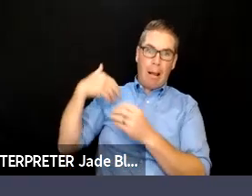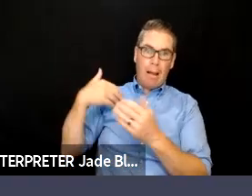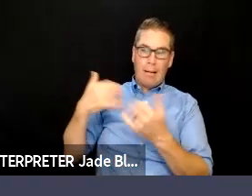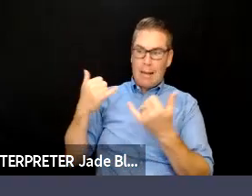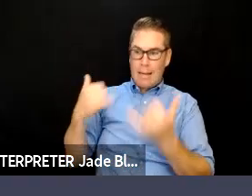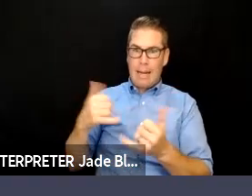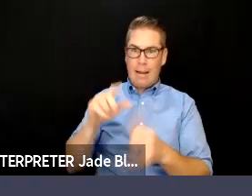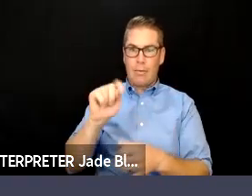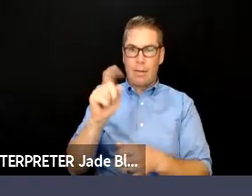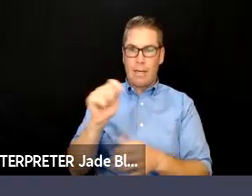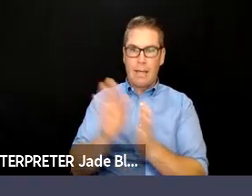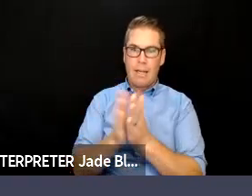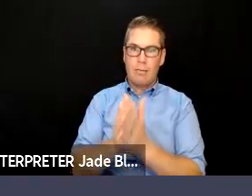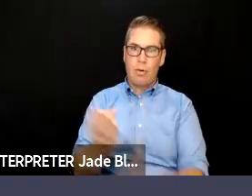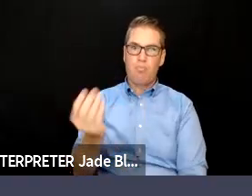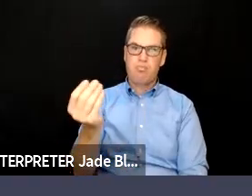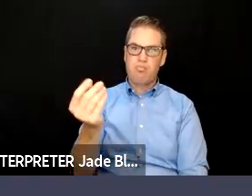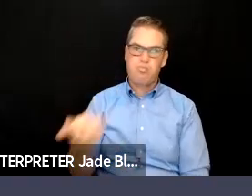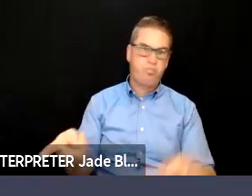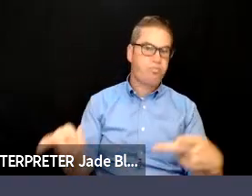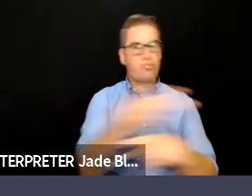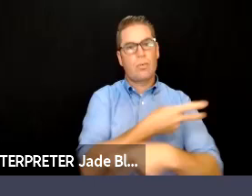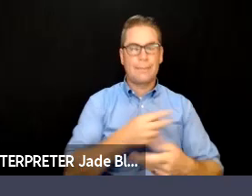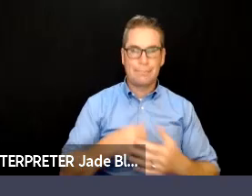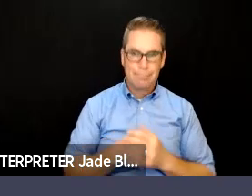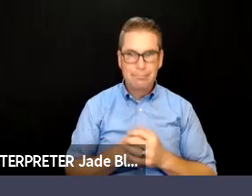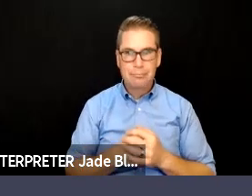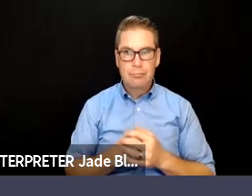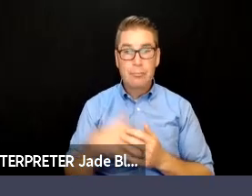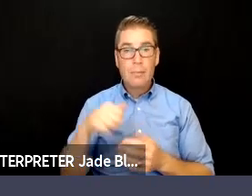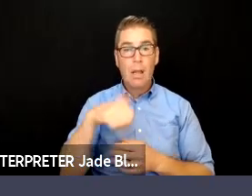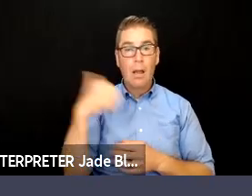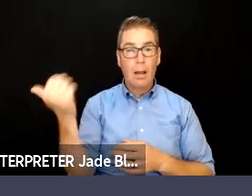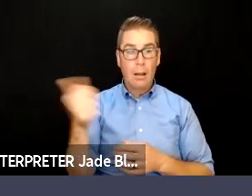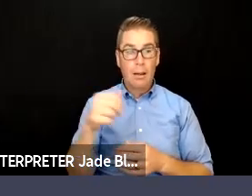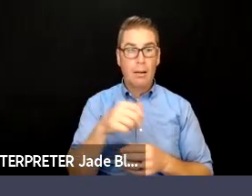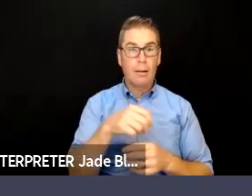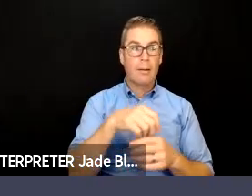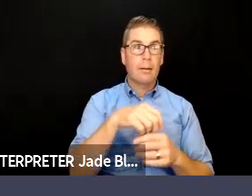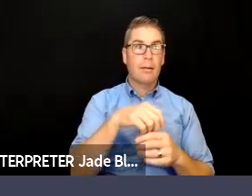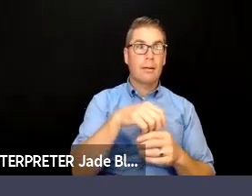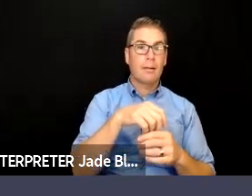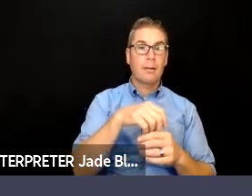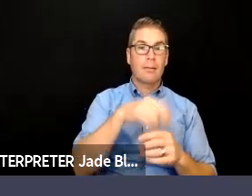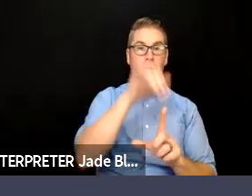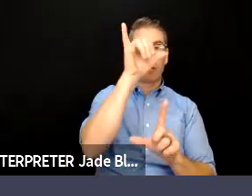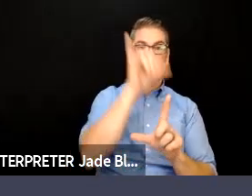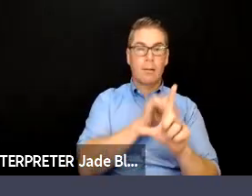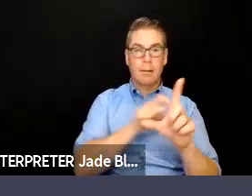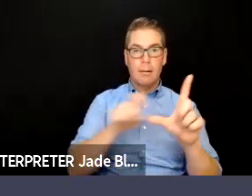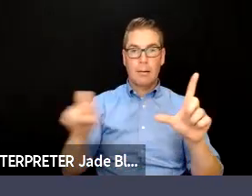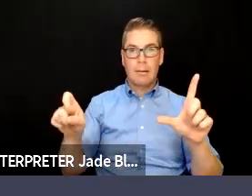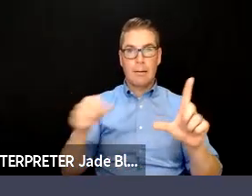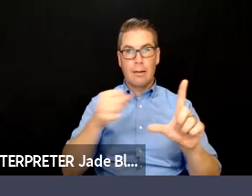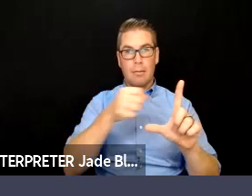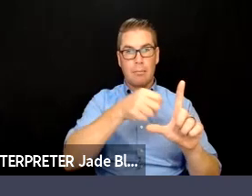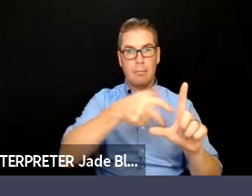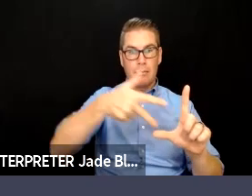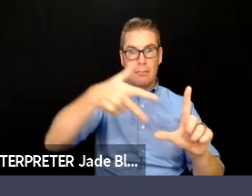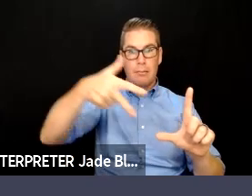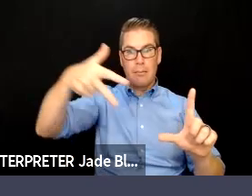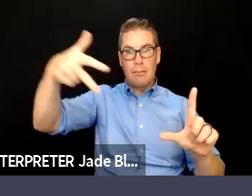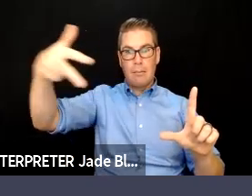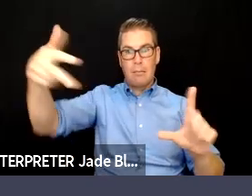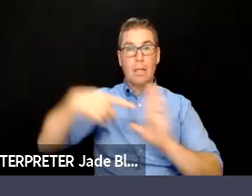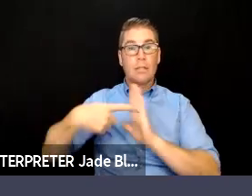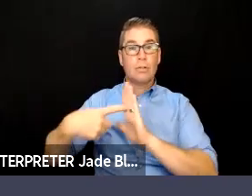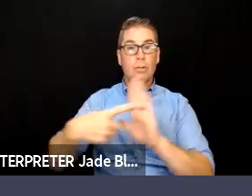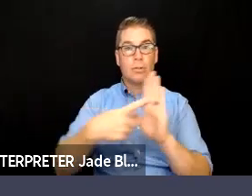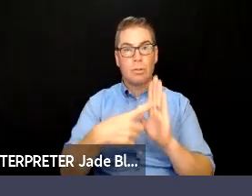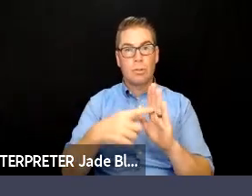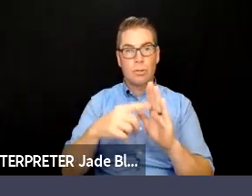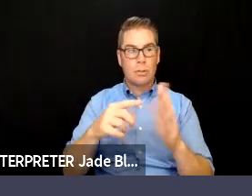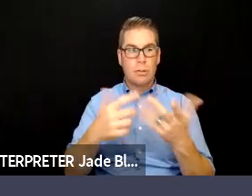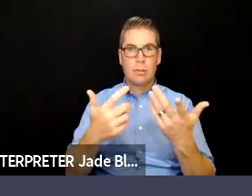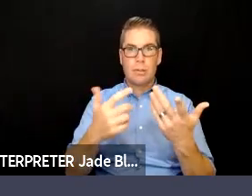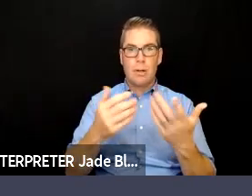Sally Potter: Here is another chart for you to take a look at. And you can see that this is a trend that not only is happening with our materials with a college textbooks.